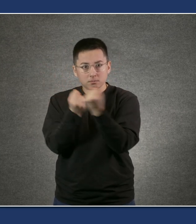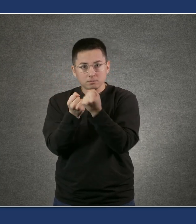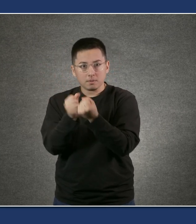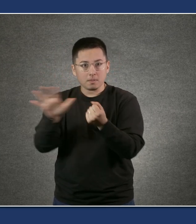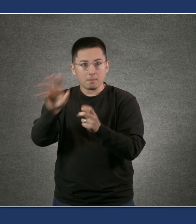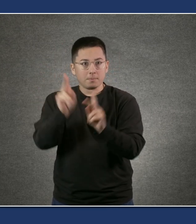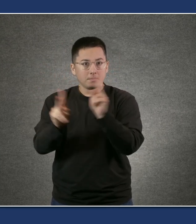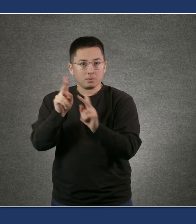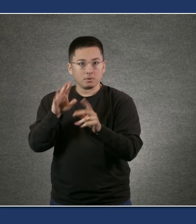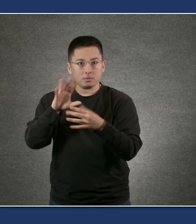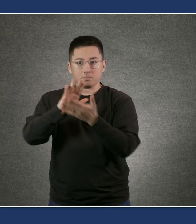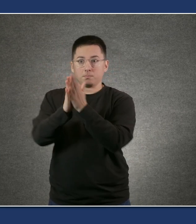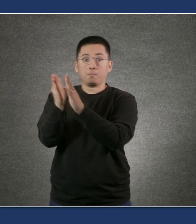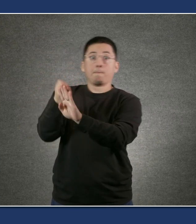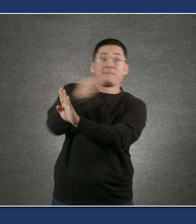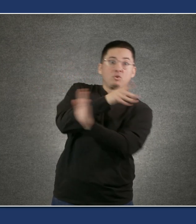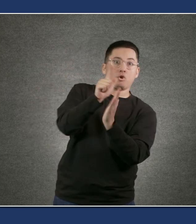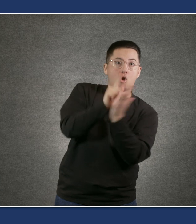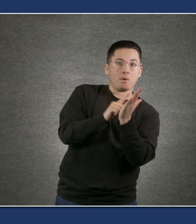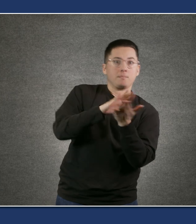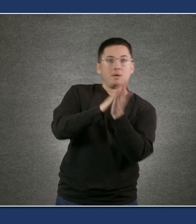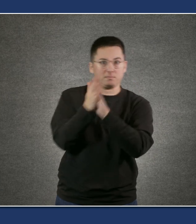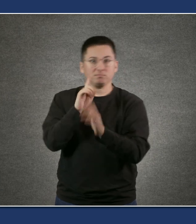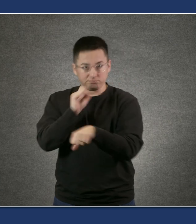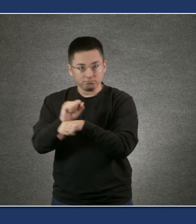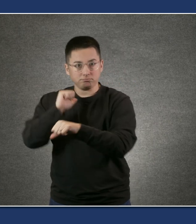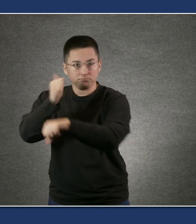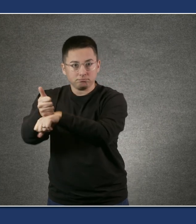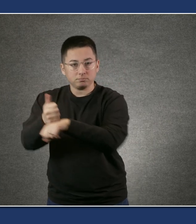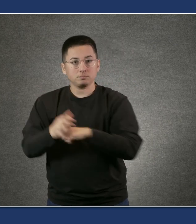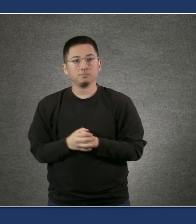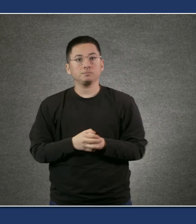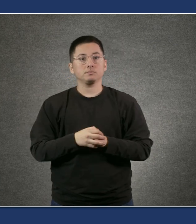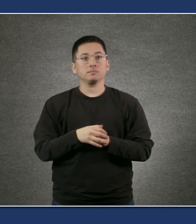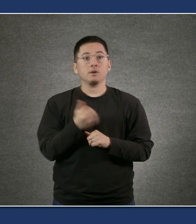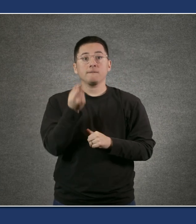that have been raised so far. First and foremost, liability.